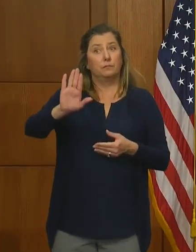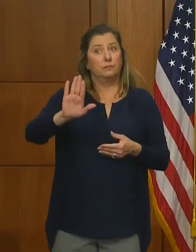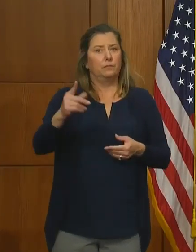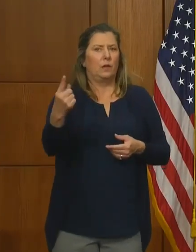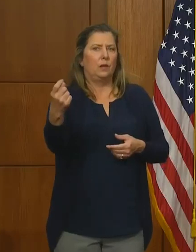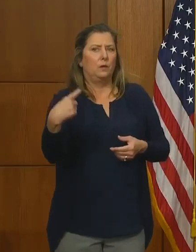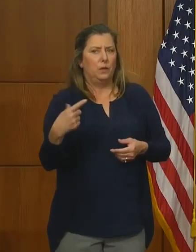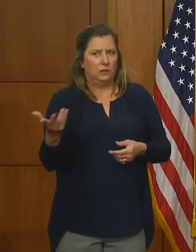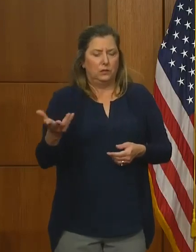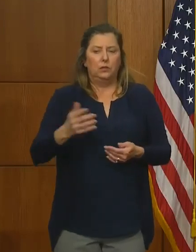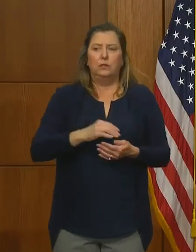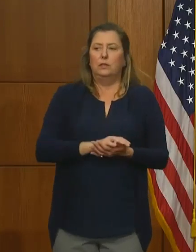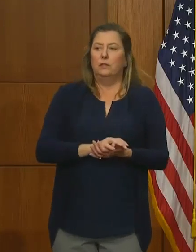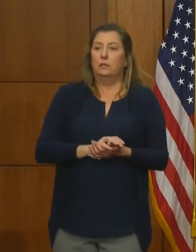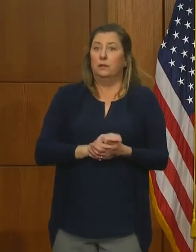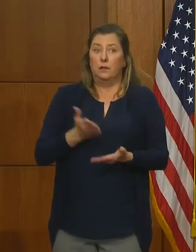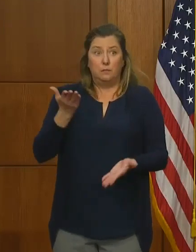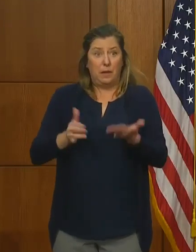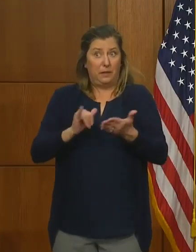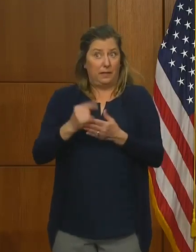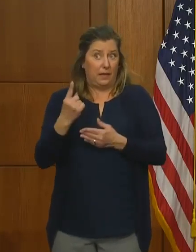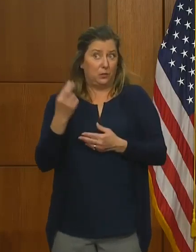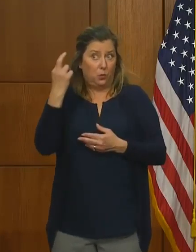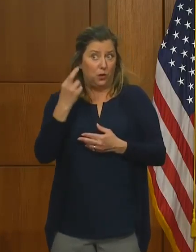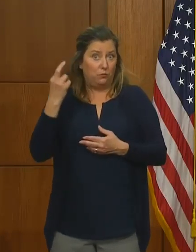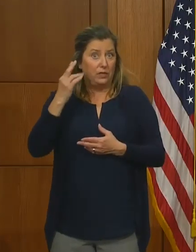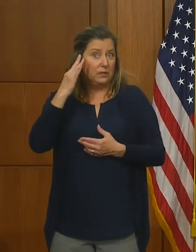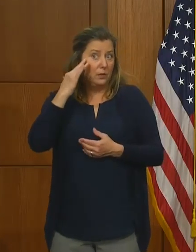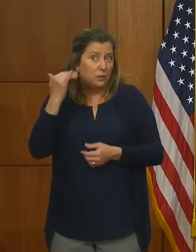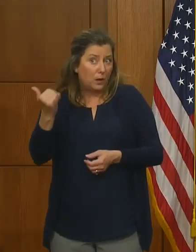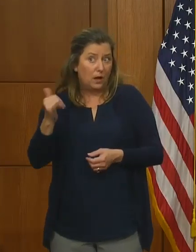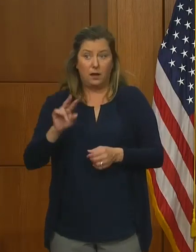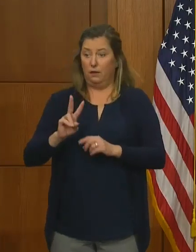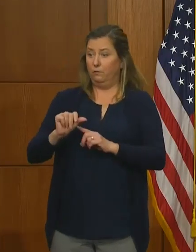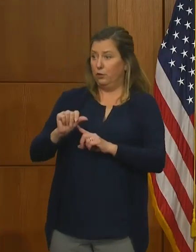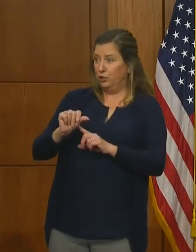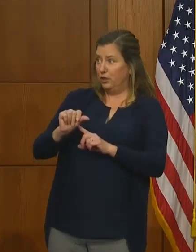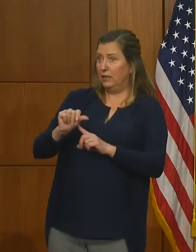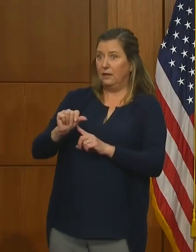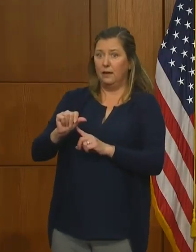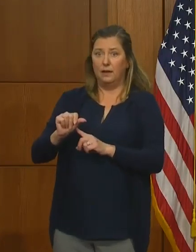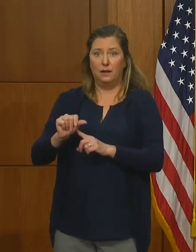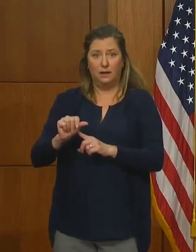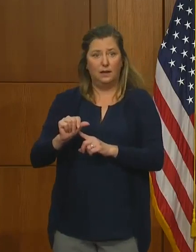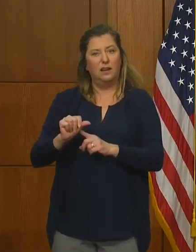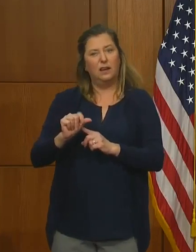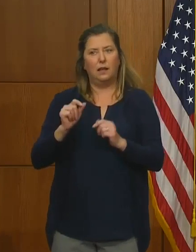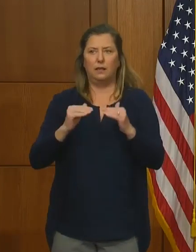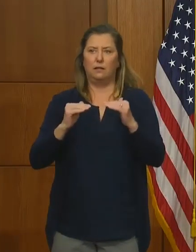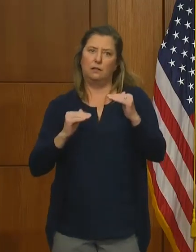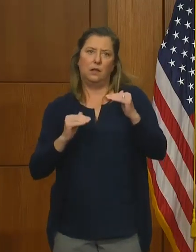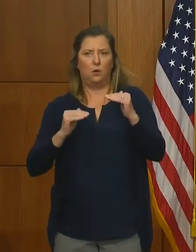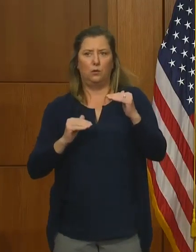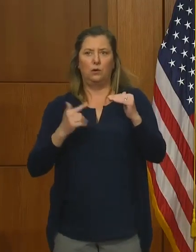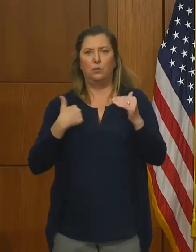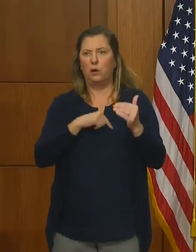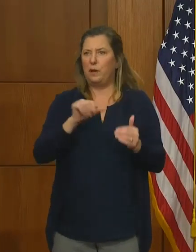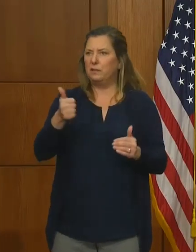YEAH YEAH THAT. AND THERE IS THE AT THE QUESTION WAS MATE